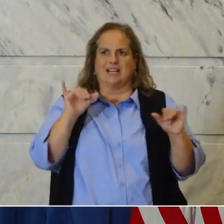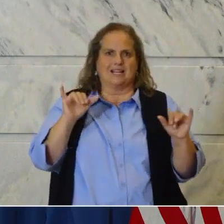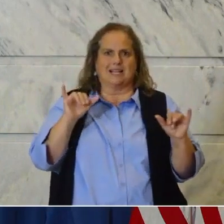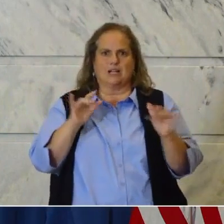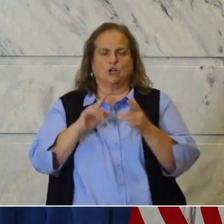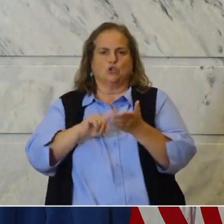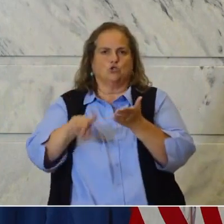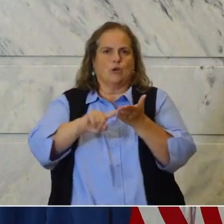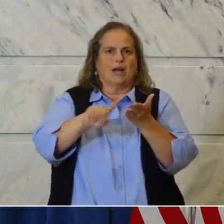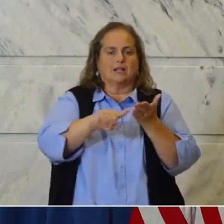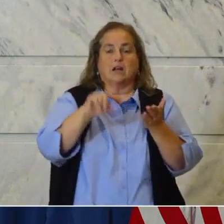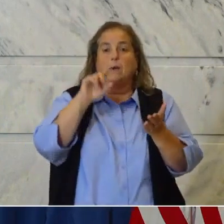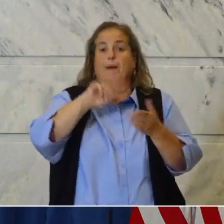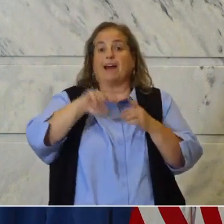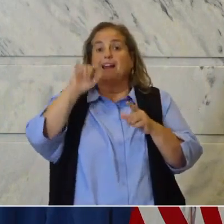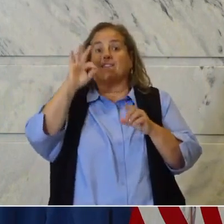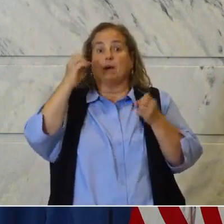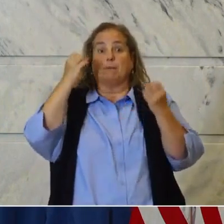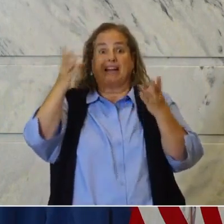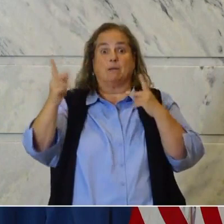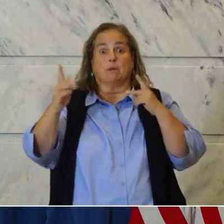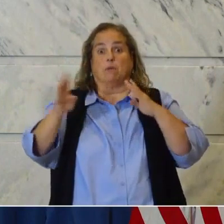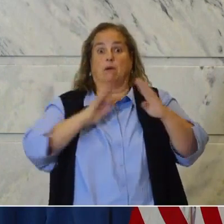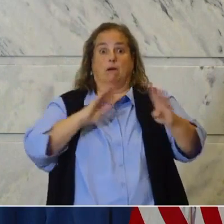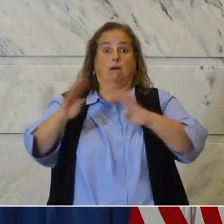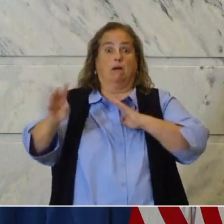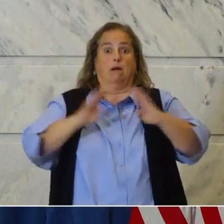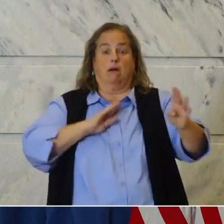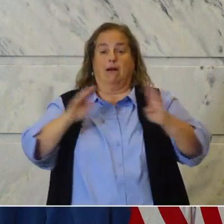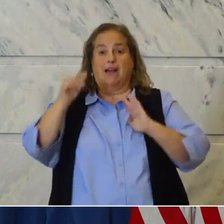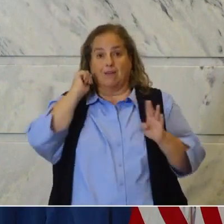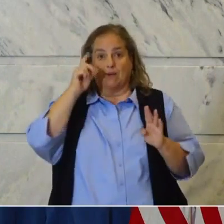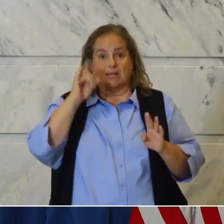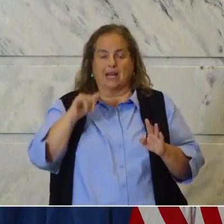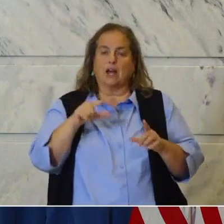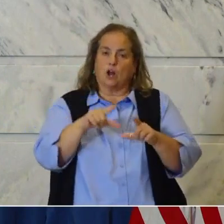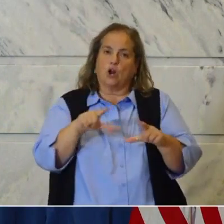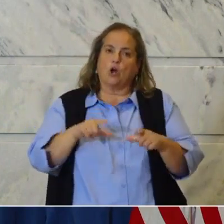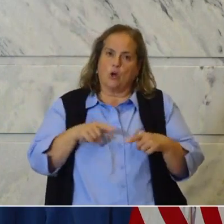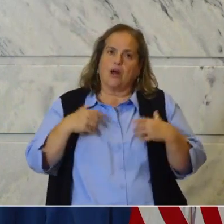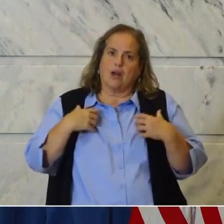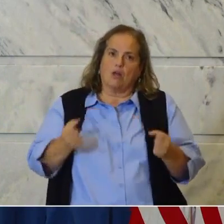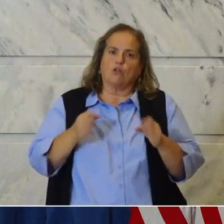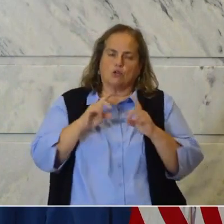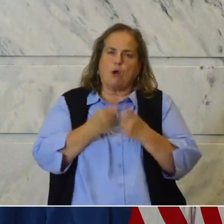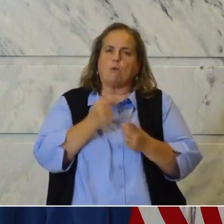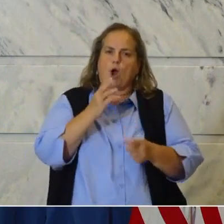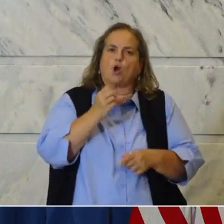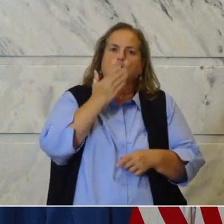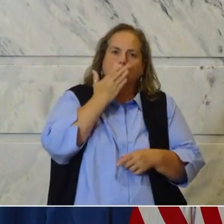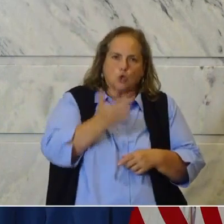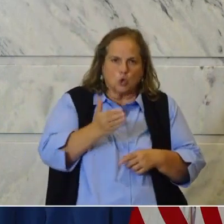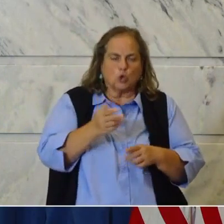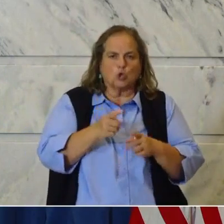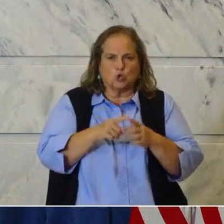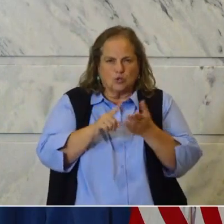multiple people walk up and into every day. But the local health departments are good about going through this process.